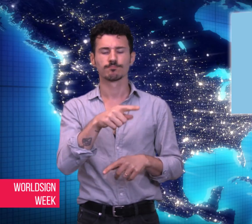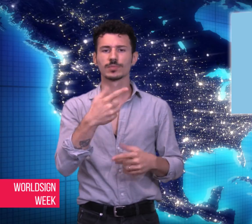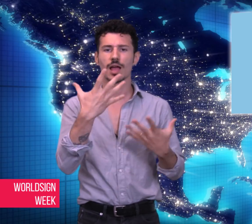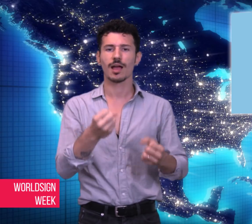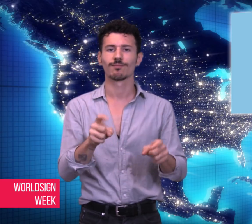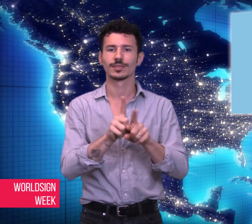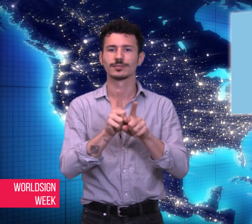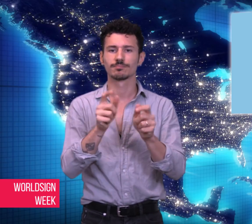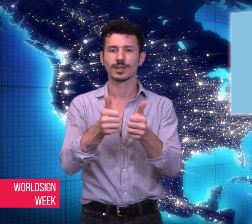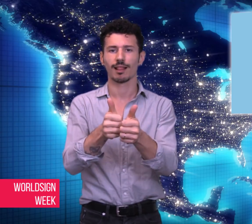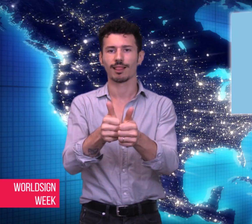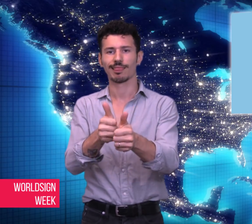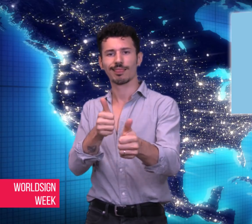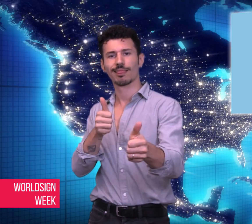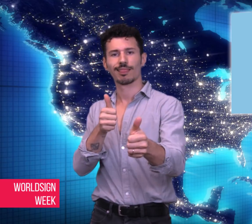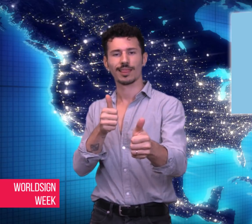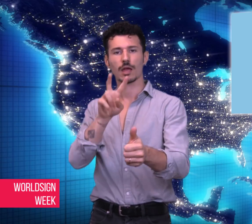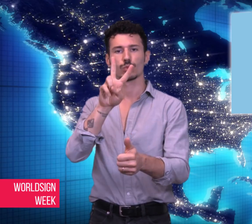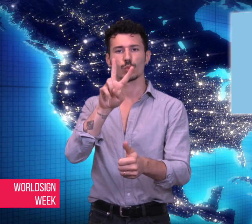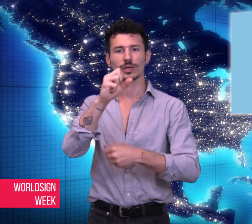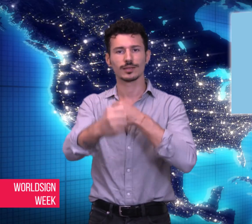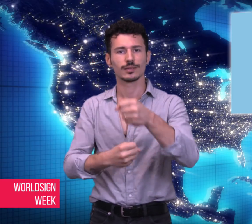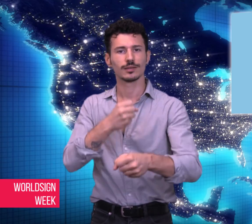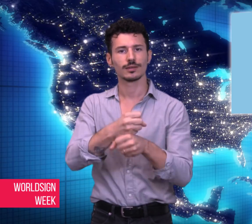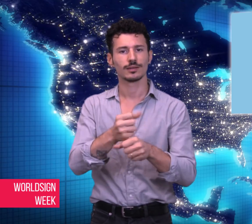is needed. These teachers get